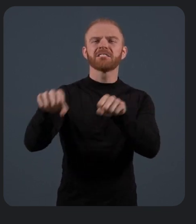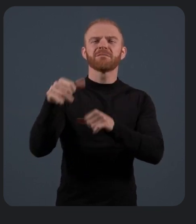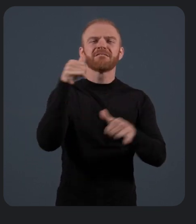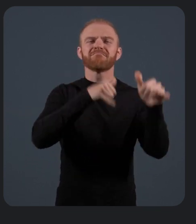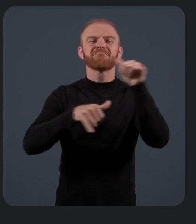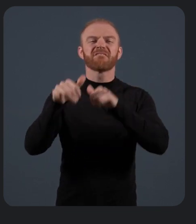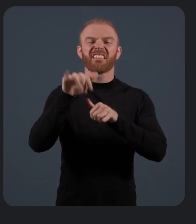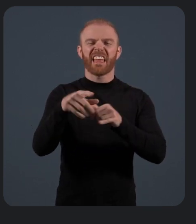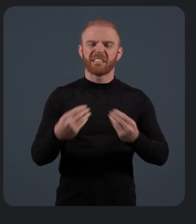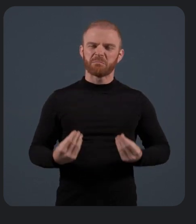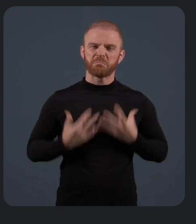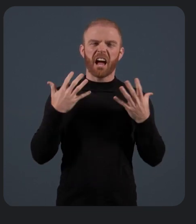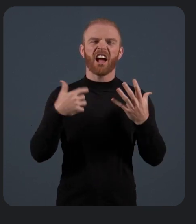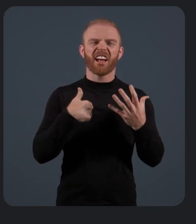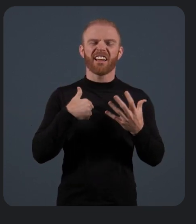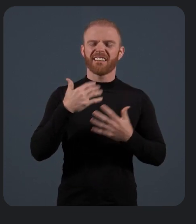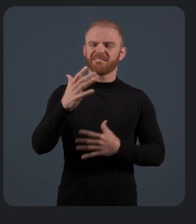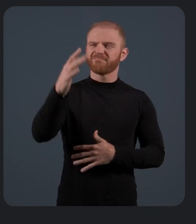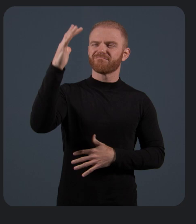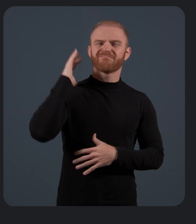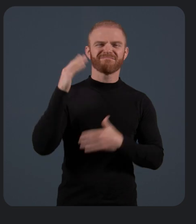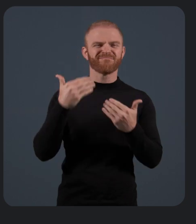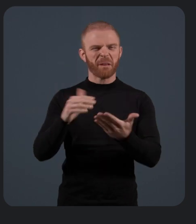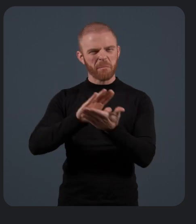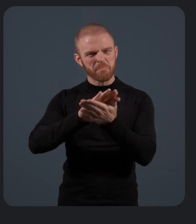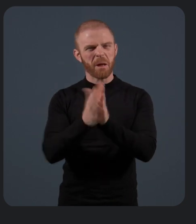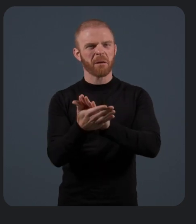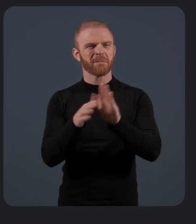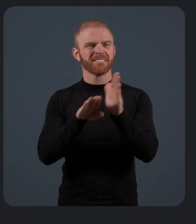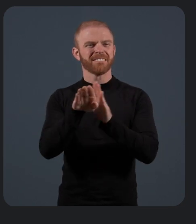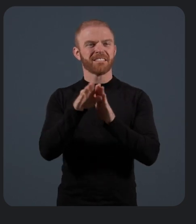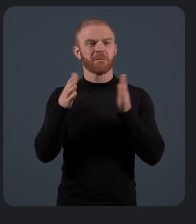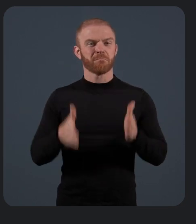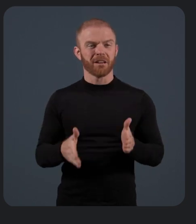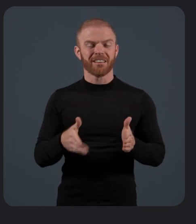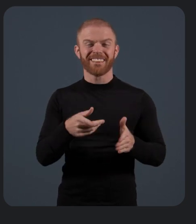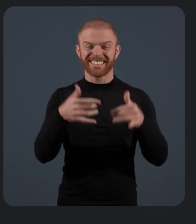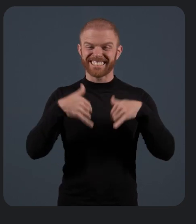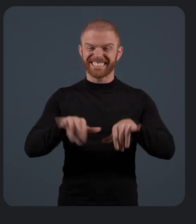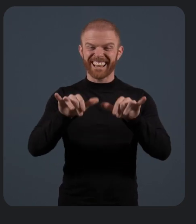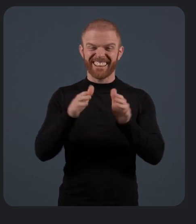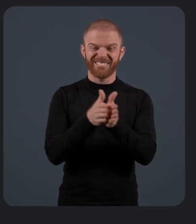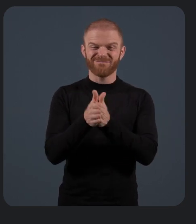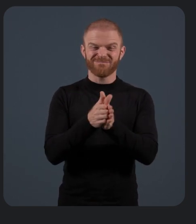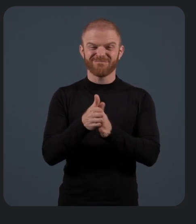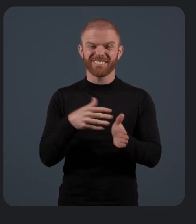inspired me years ago to become a developer and still gets me out of bed and motivated to work at Google